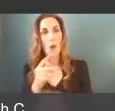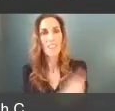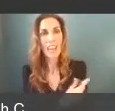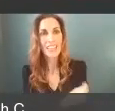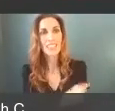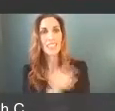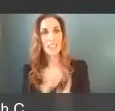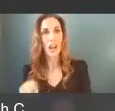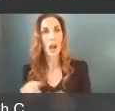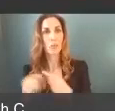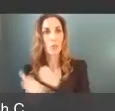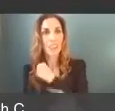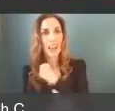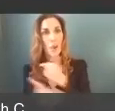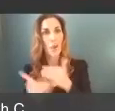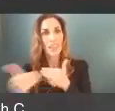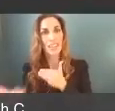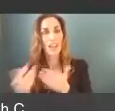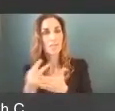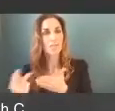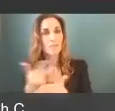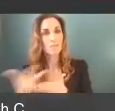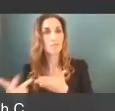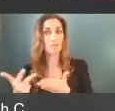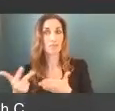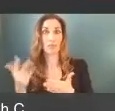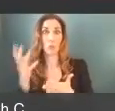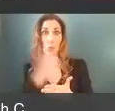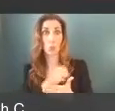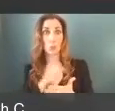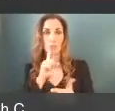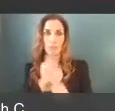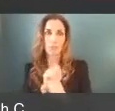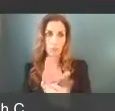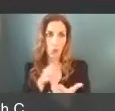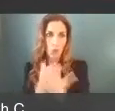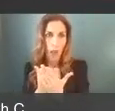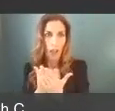these next several weeks. Assuming that it does actually get here, I'm very hopeful that we'll